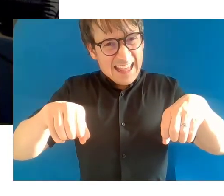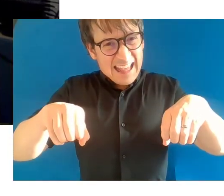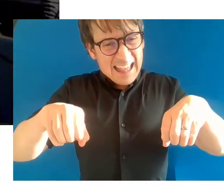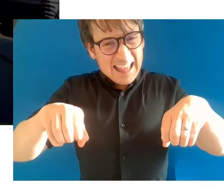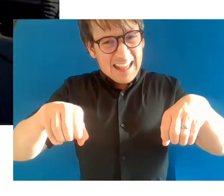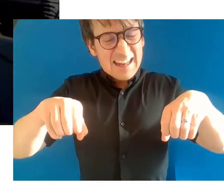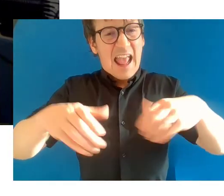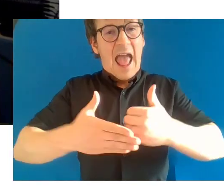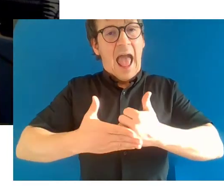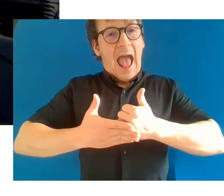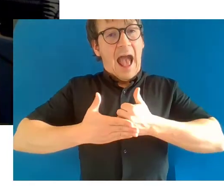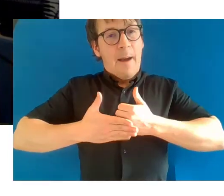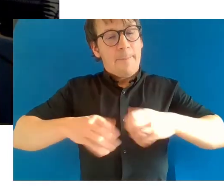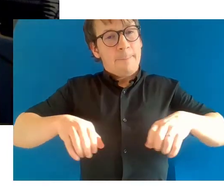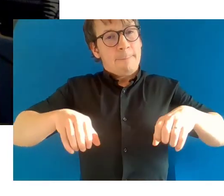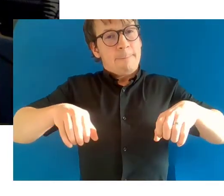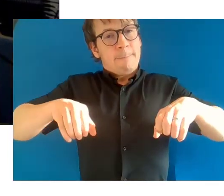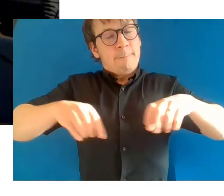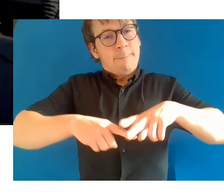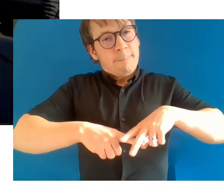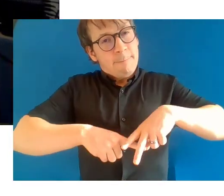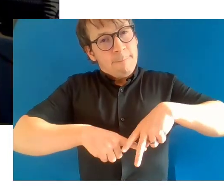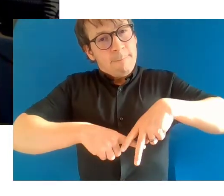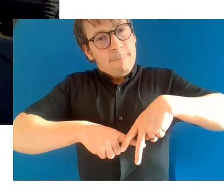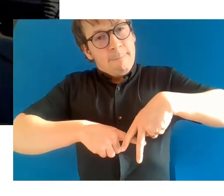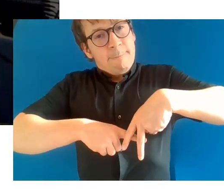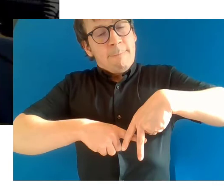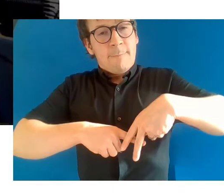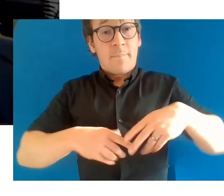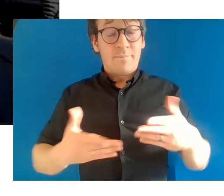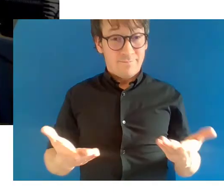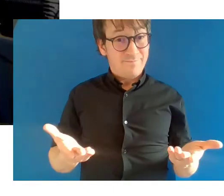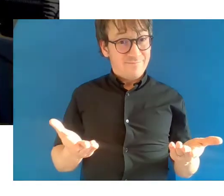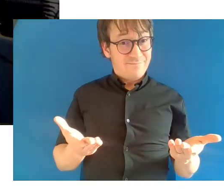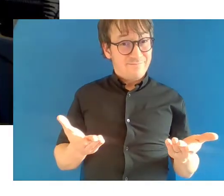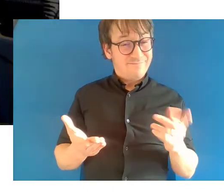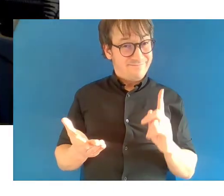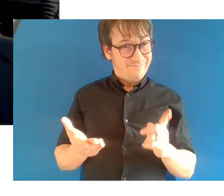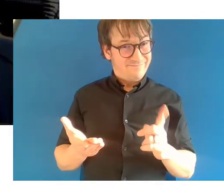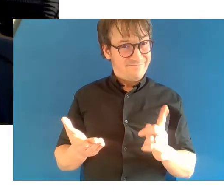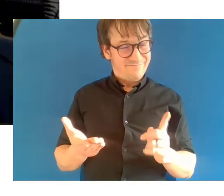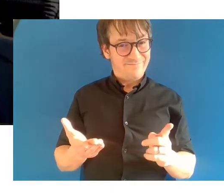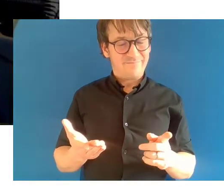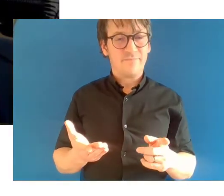Alex is leaning on it, and that's helping him to stand up. There you go.